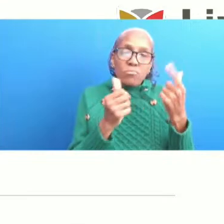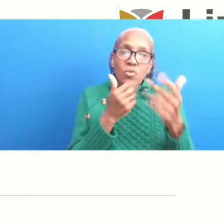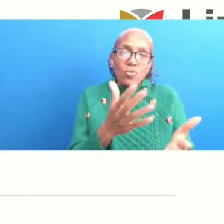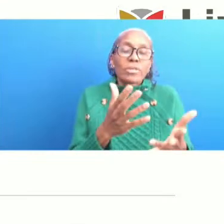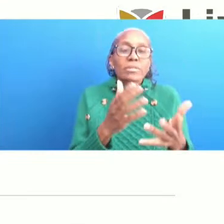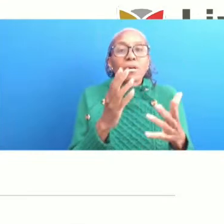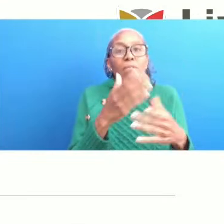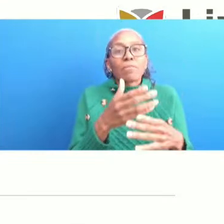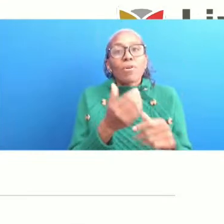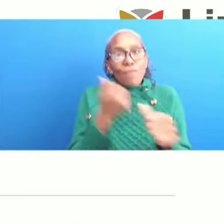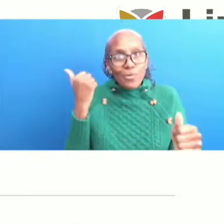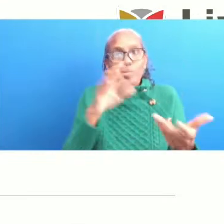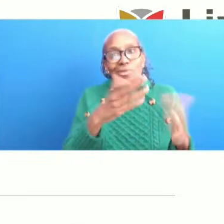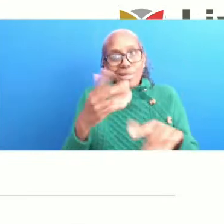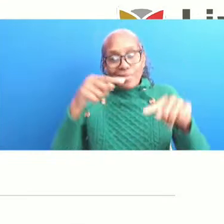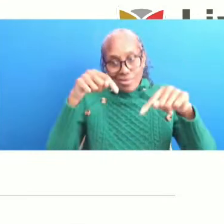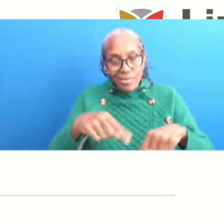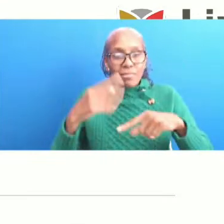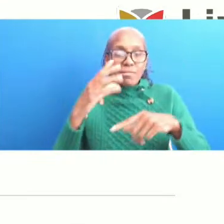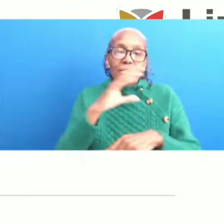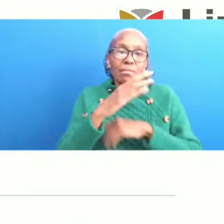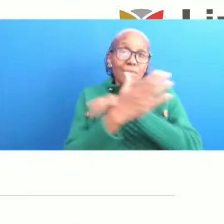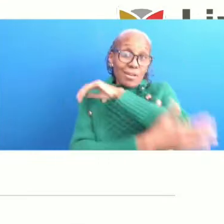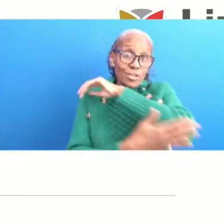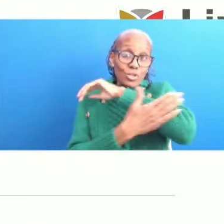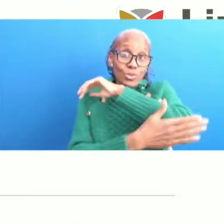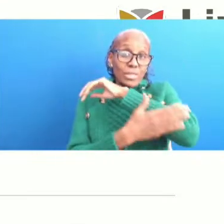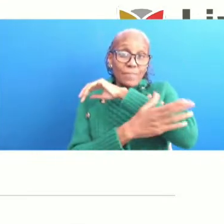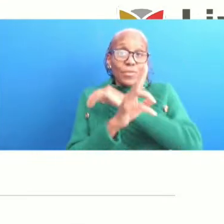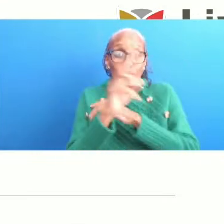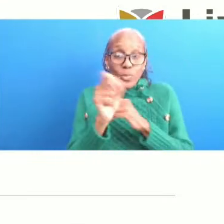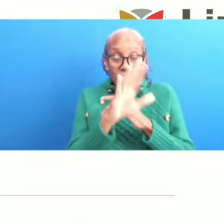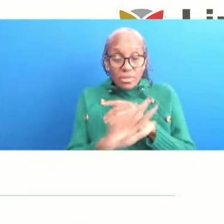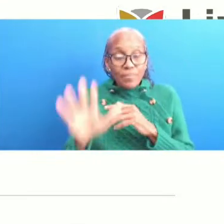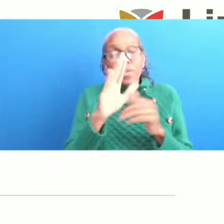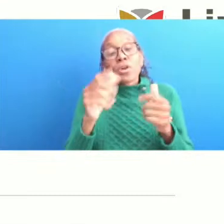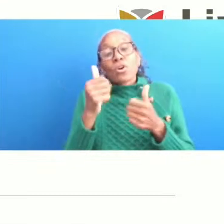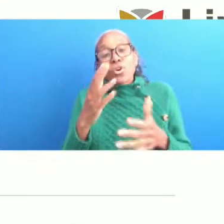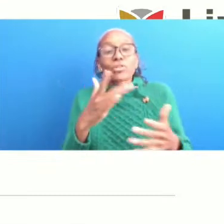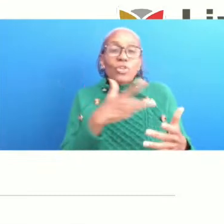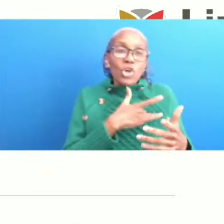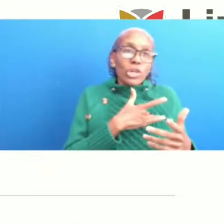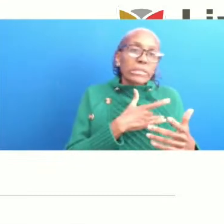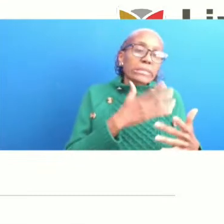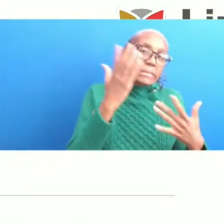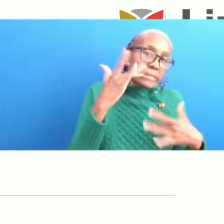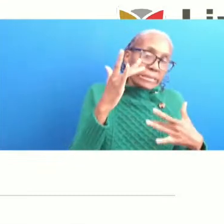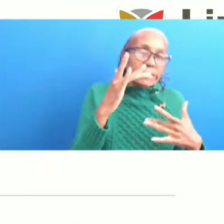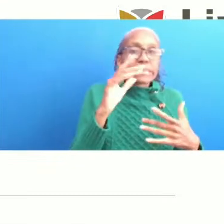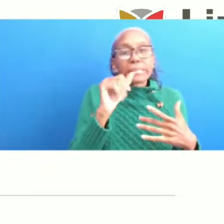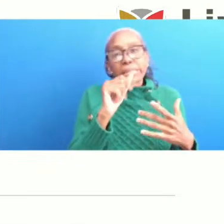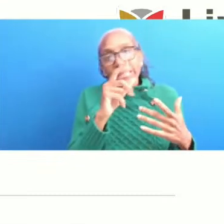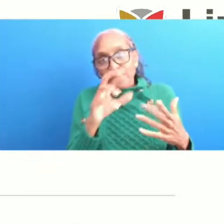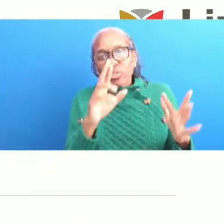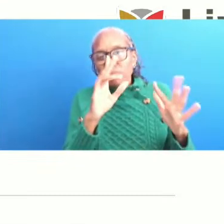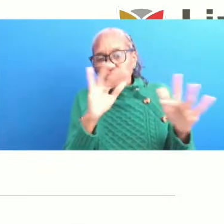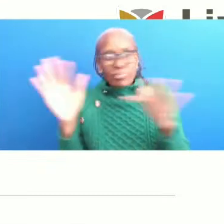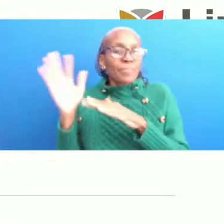CONTINUES TO BE THE LEADING CAUSE OF PREVENTABLE DEATH IN THIS COUNTRY.